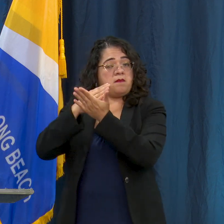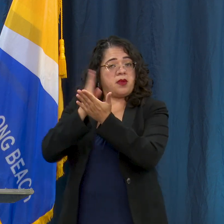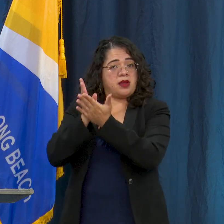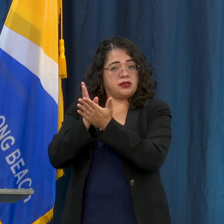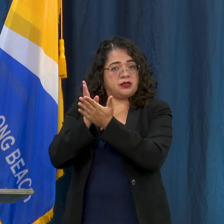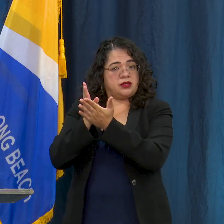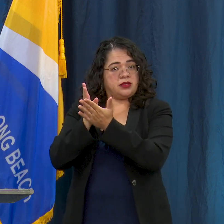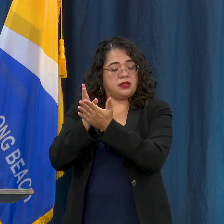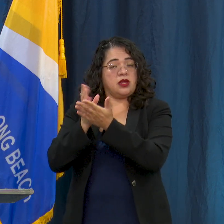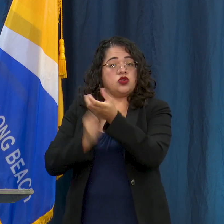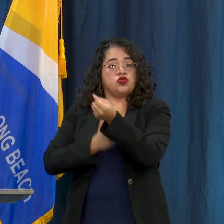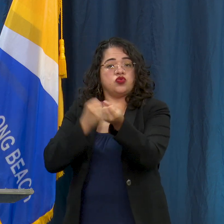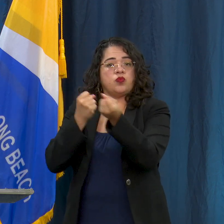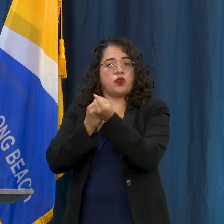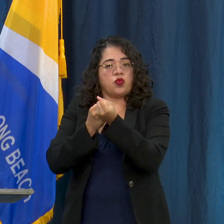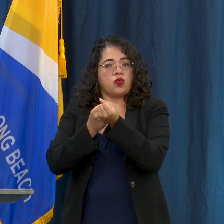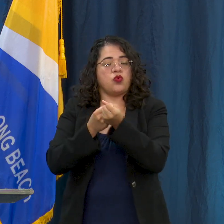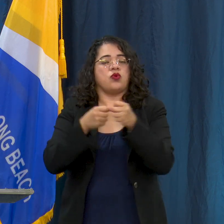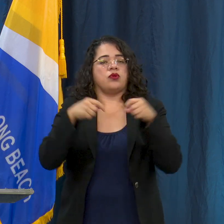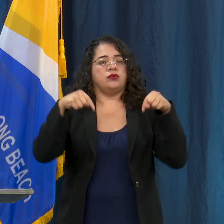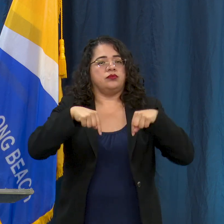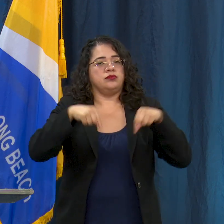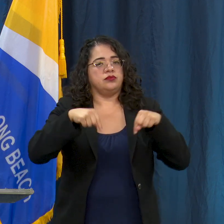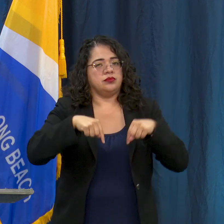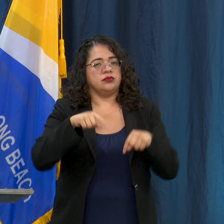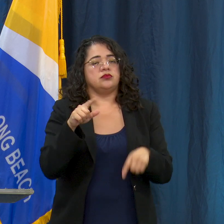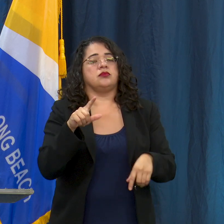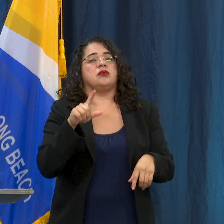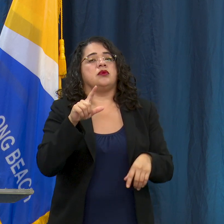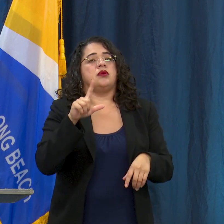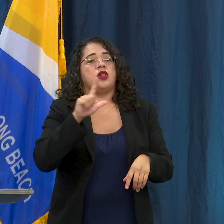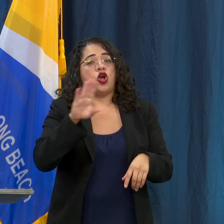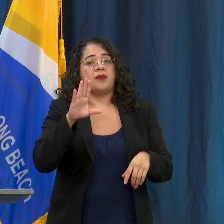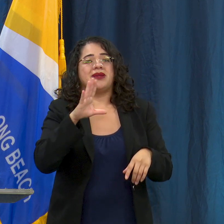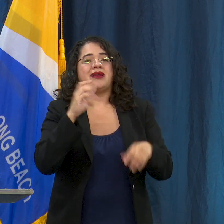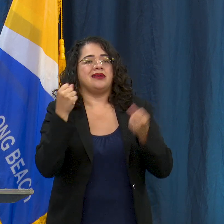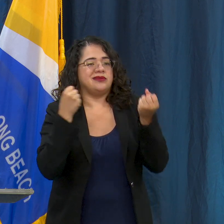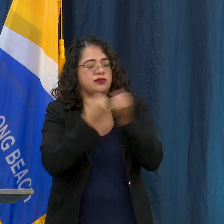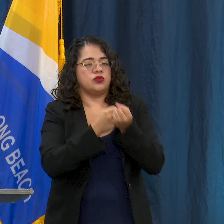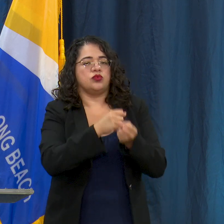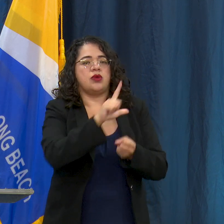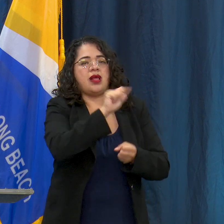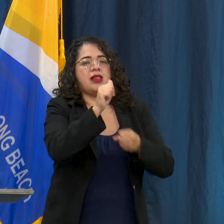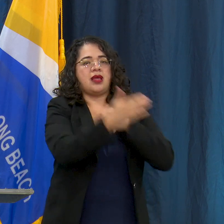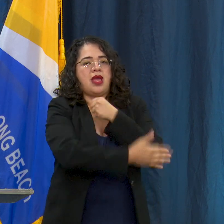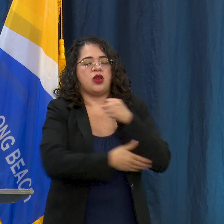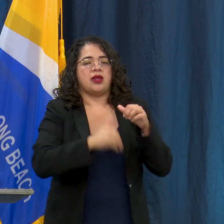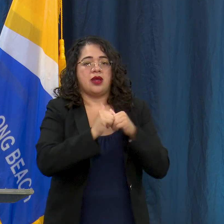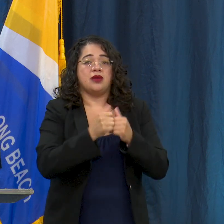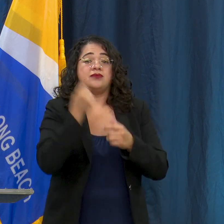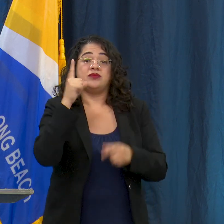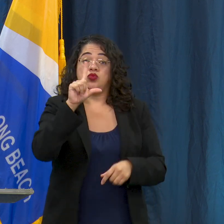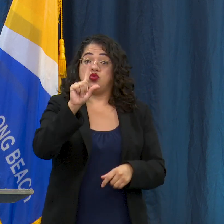from the county. Let me begin by saying that when COVID-19 really began as a